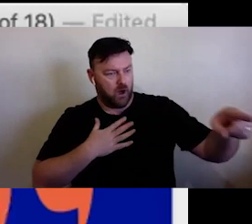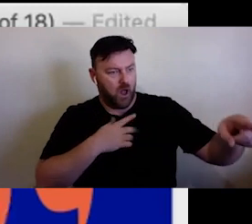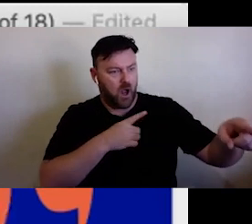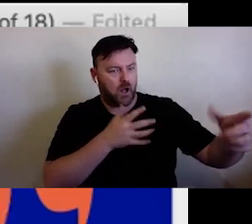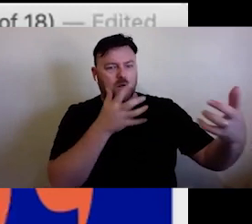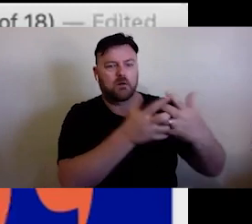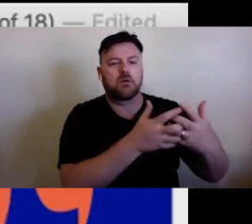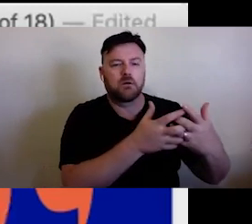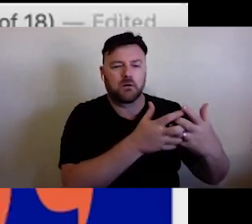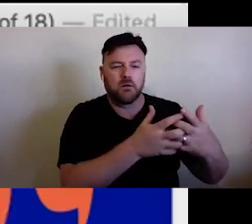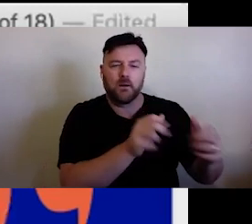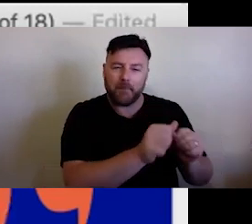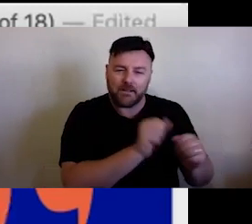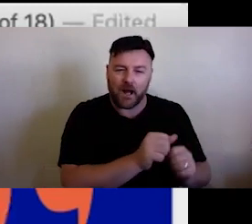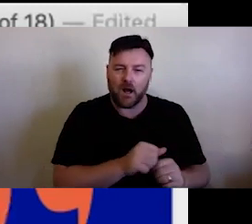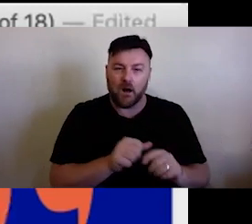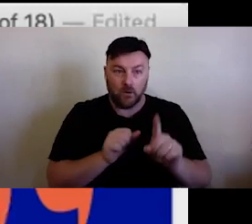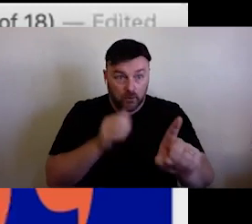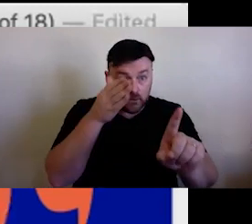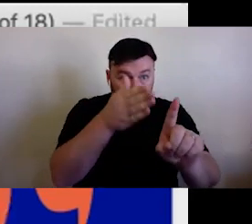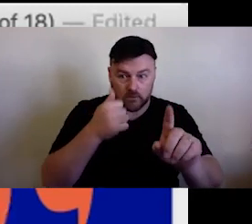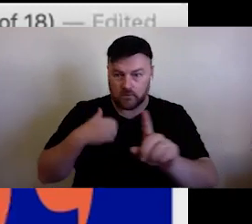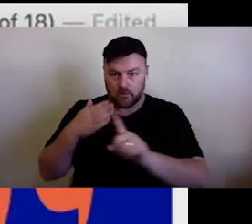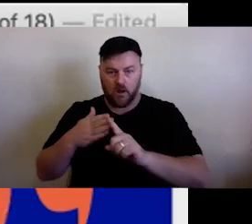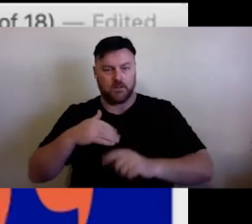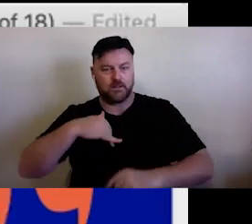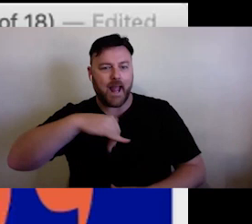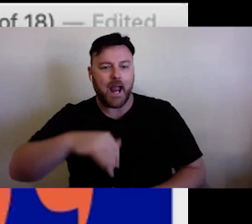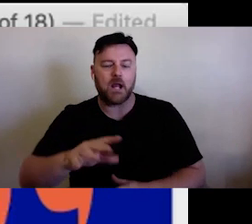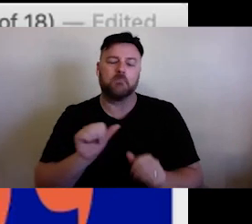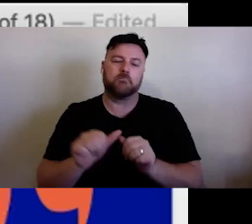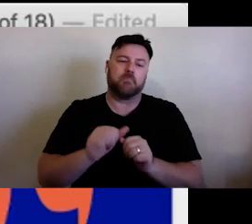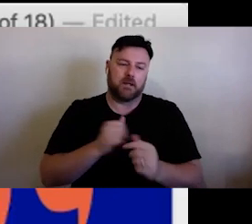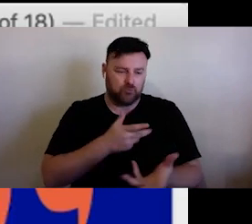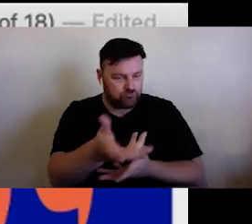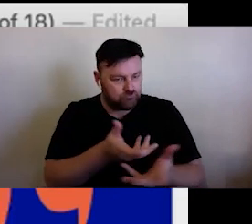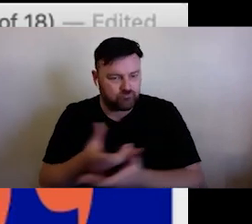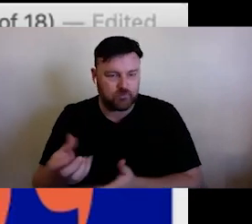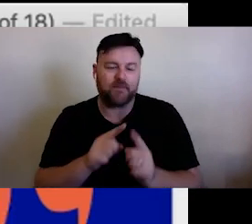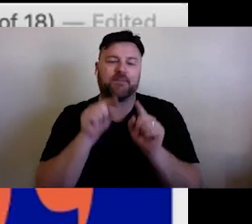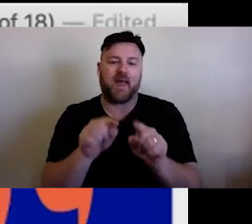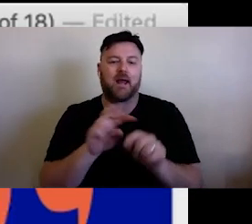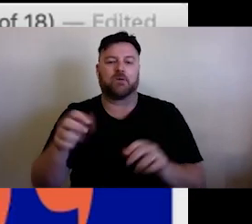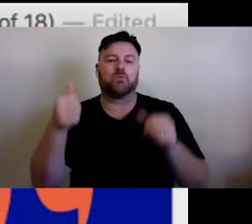them by telling a unique and compelling story that only you can tell. That brings us to the final section of the session today which